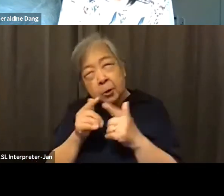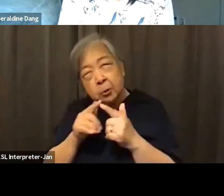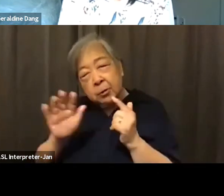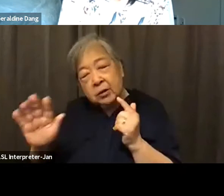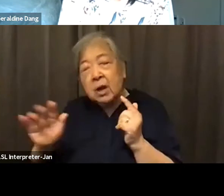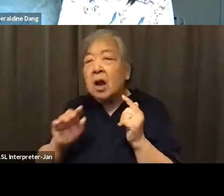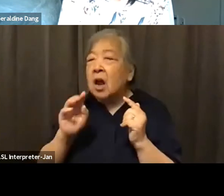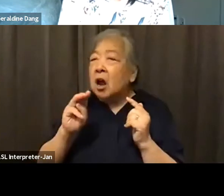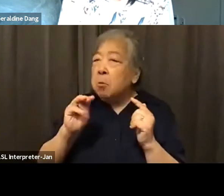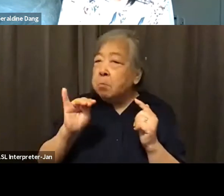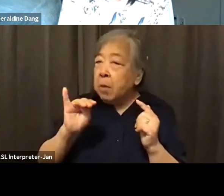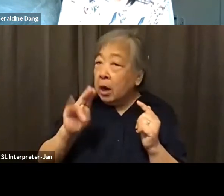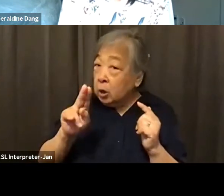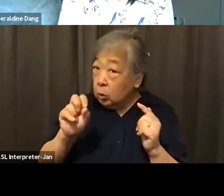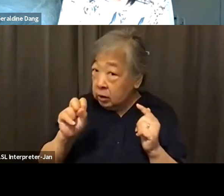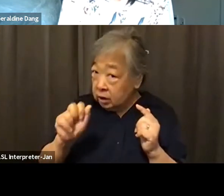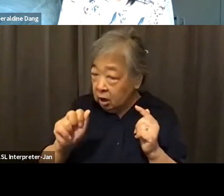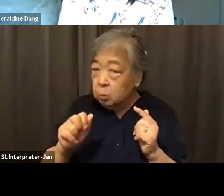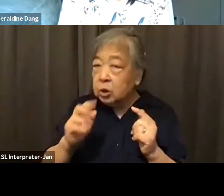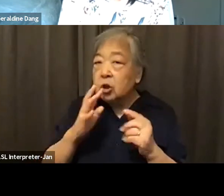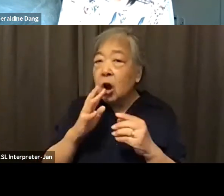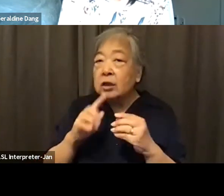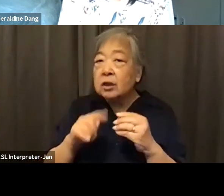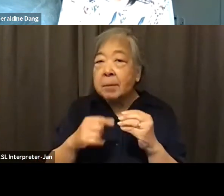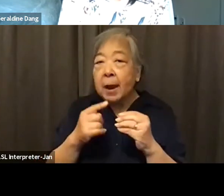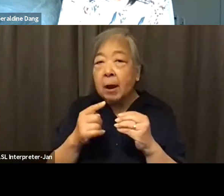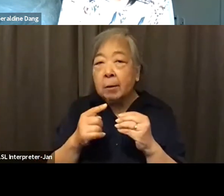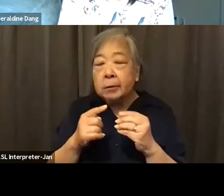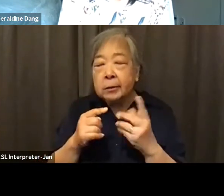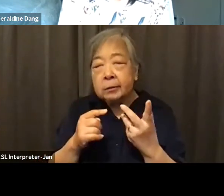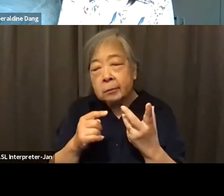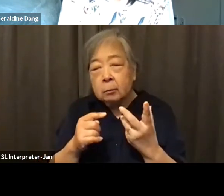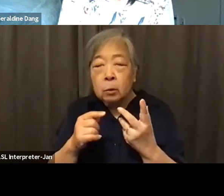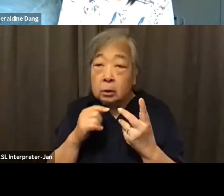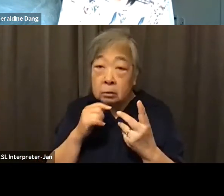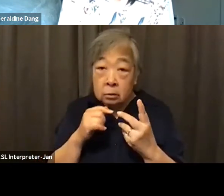we talk a lot about, and NCDE we talk a lot about not just people from the U.S. going